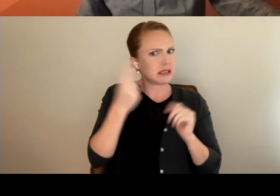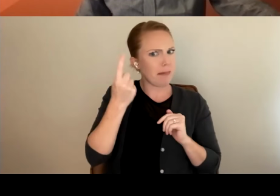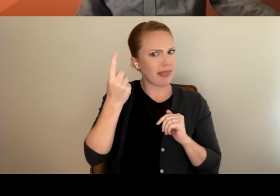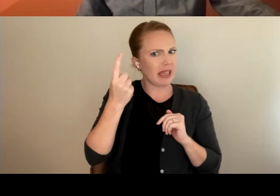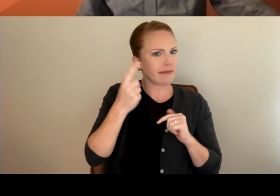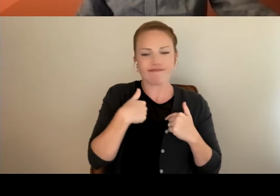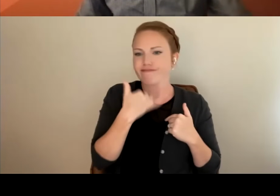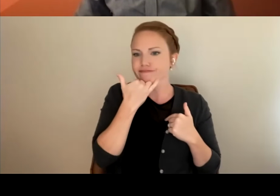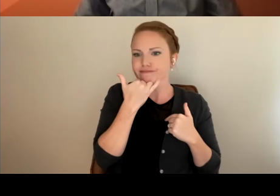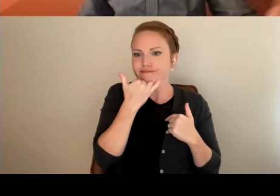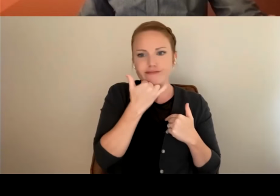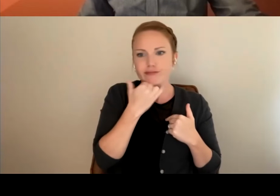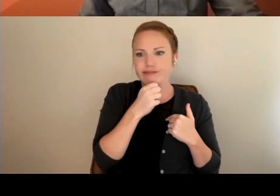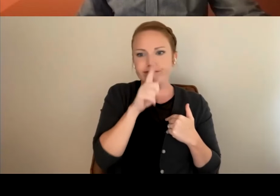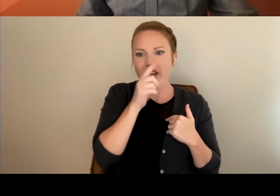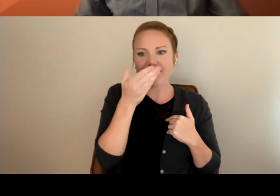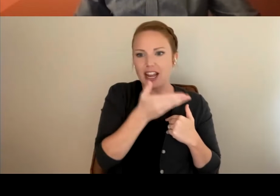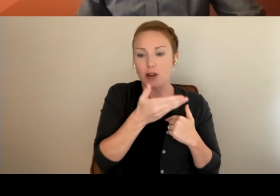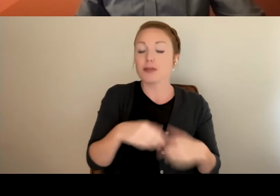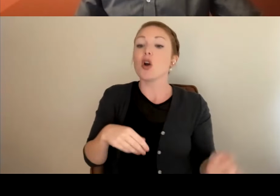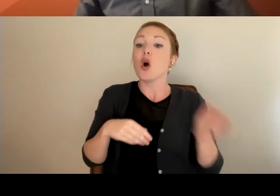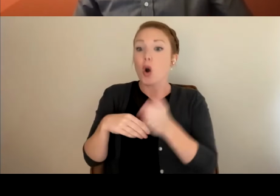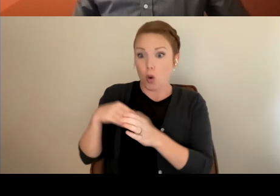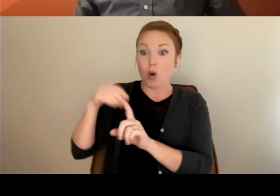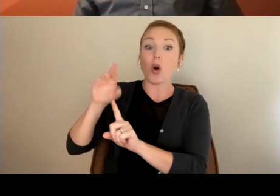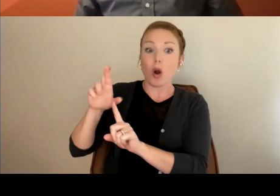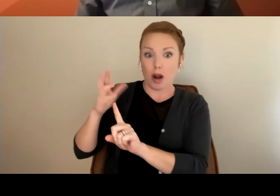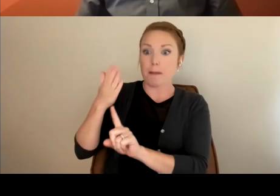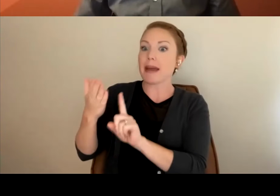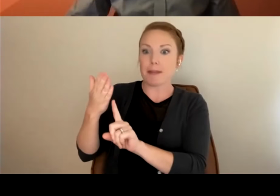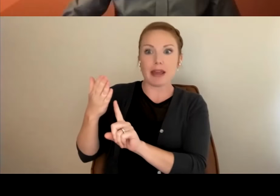Or you could have a correct rejection there was no signal and you also didn't think there was